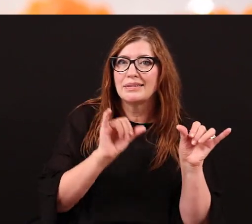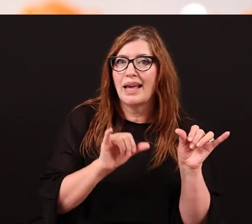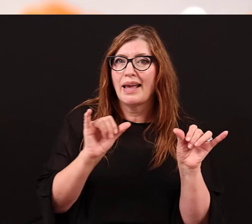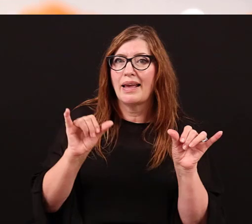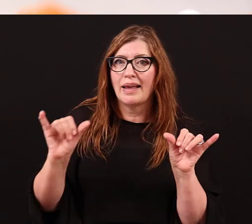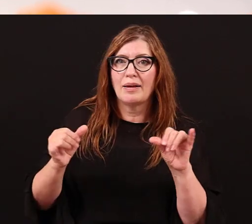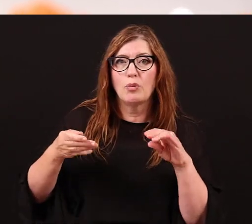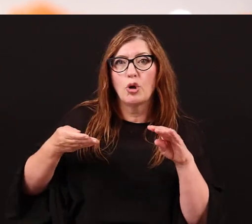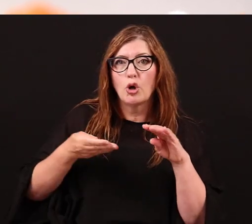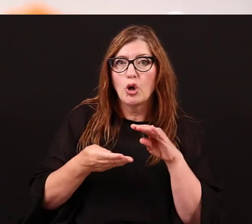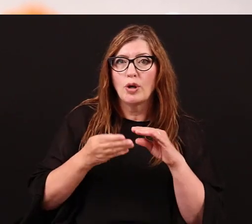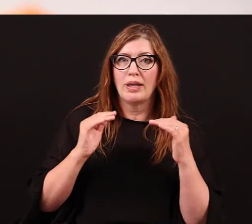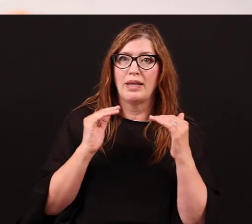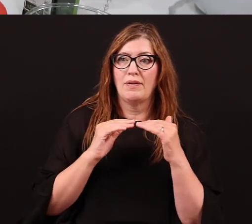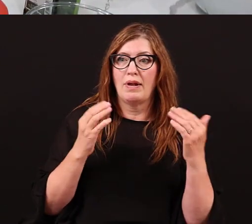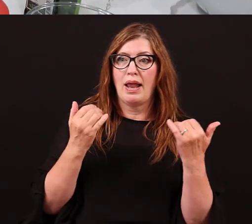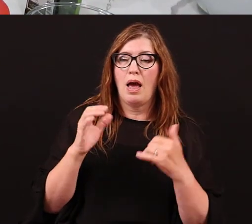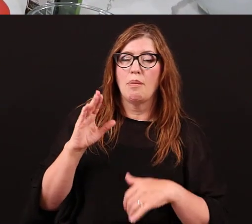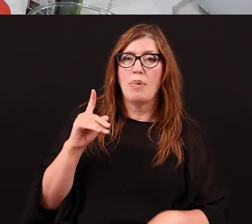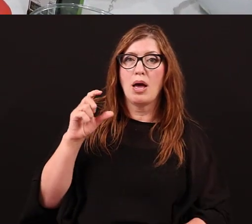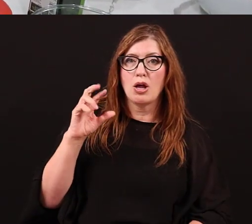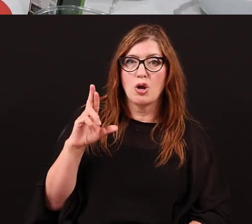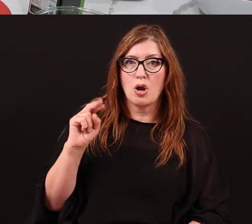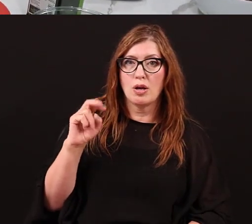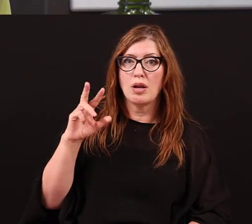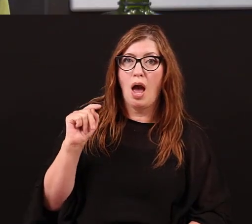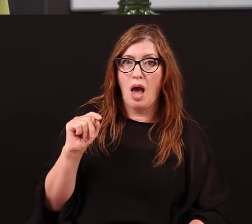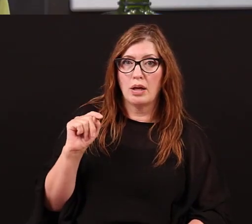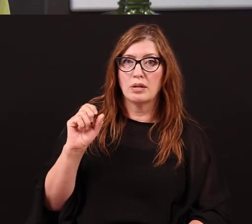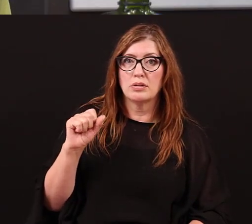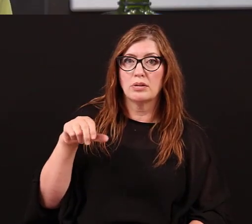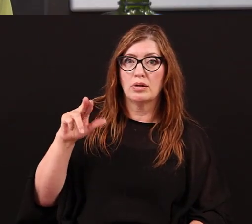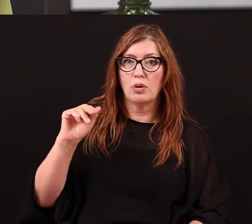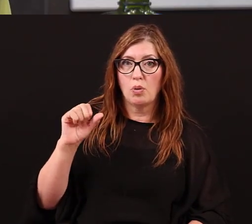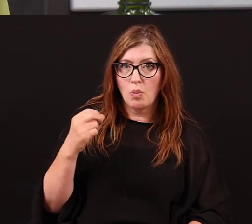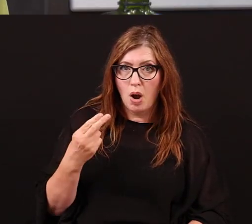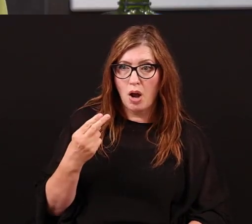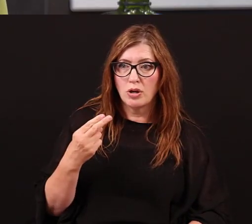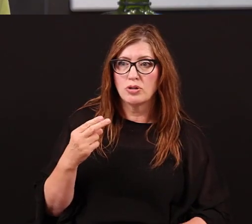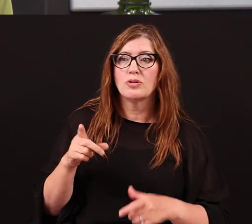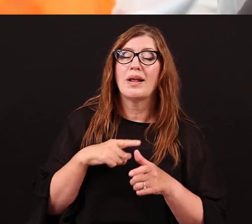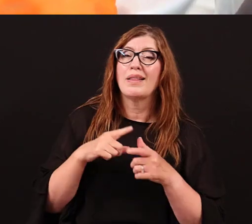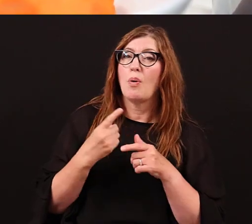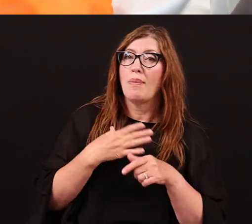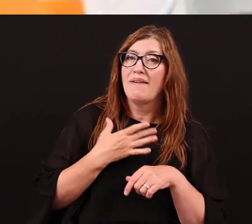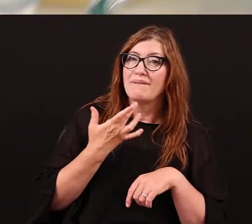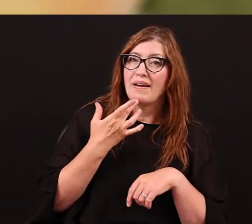Next, we're gonna add the butternut squash, which I've cubed here. And then next, one of my favorites, is sweet potatoes,